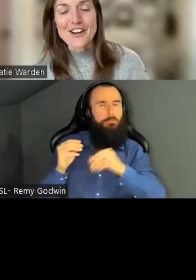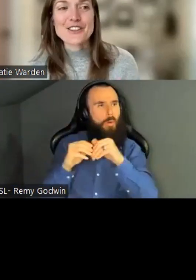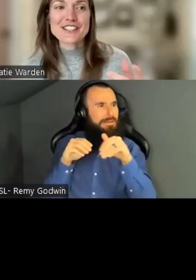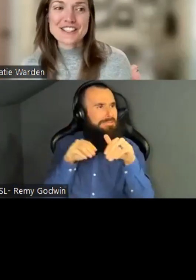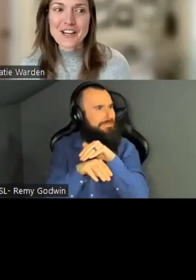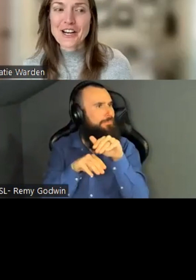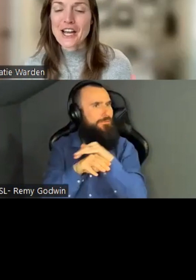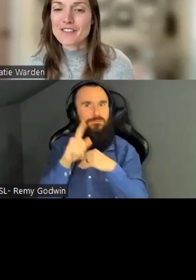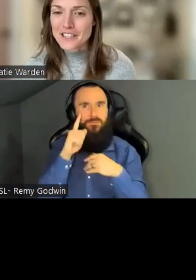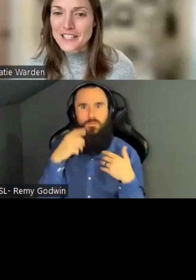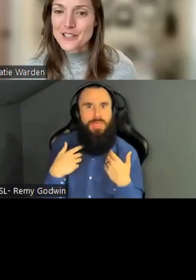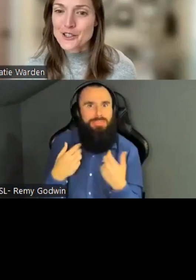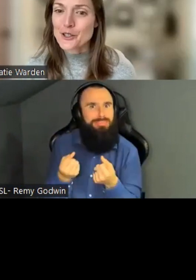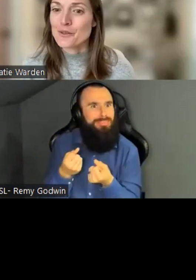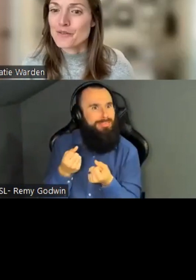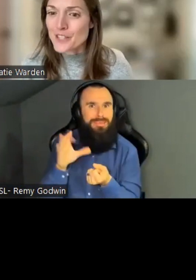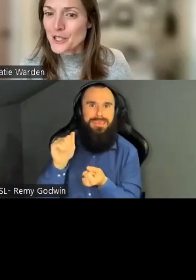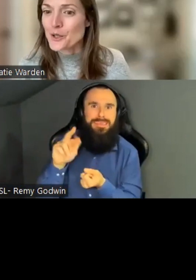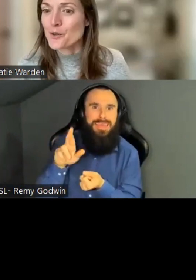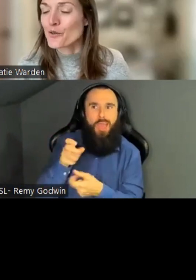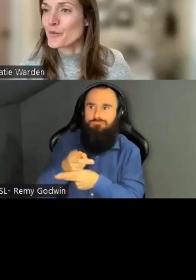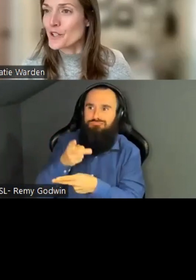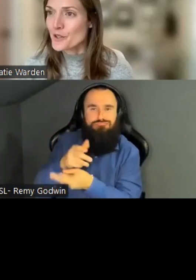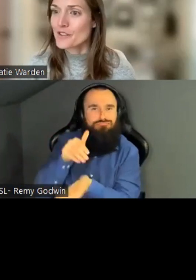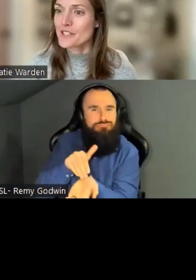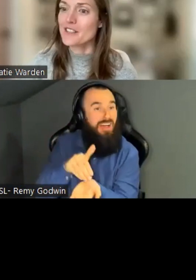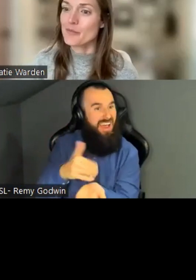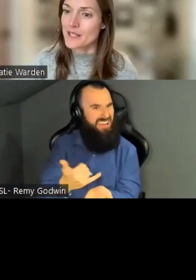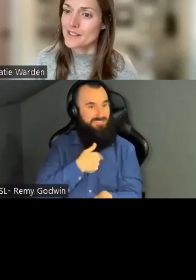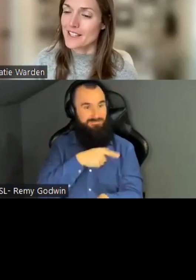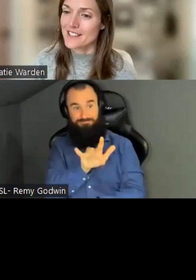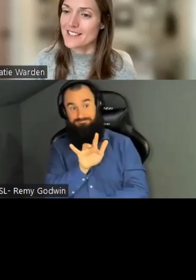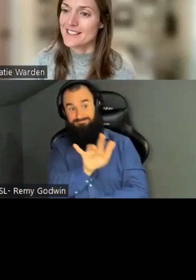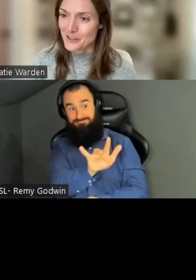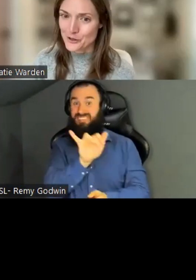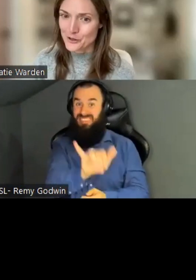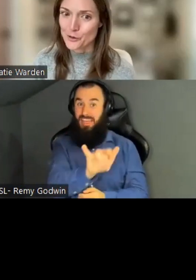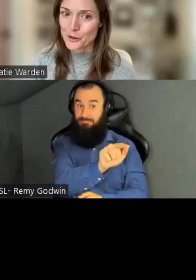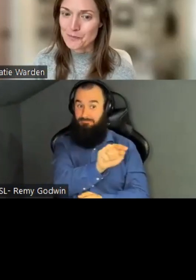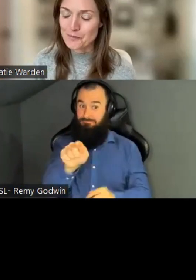On this slide, I have a link to a video from the University of Pennsylvania Dental School.